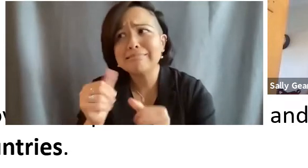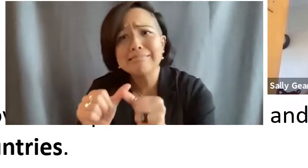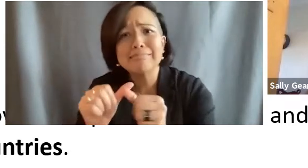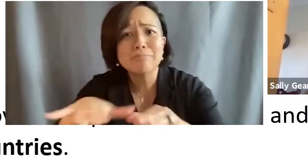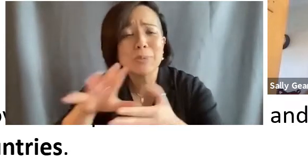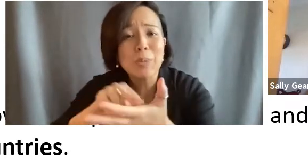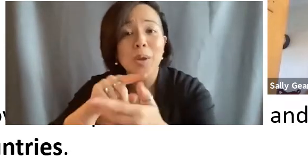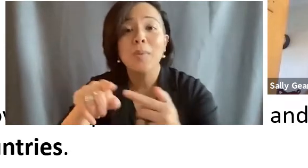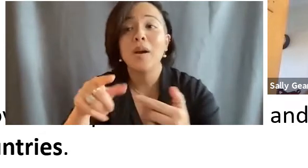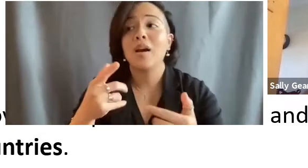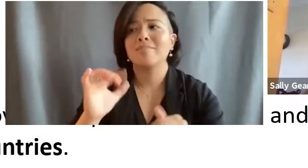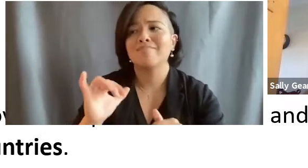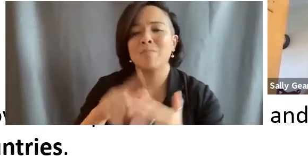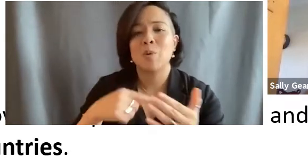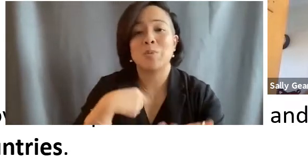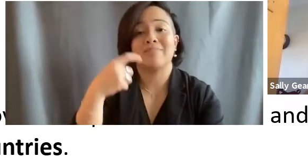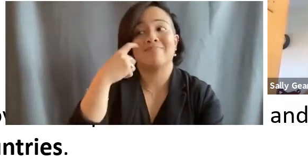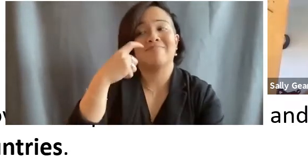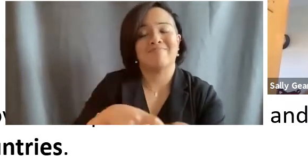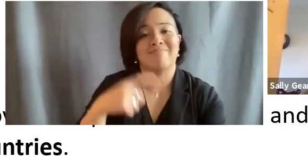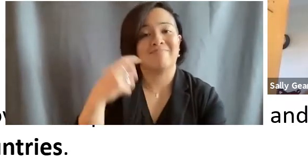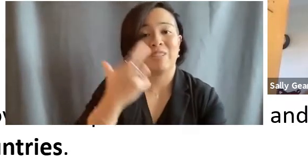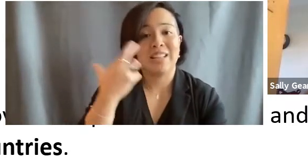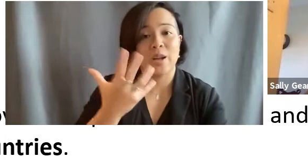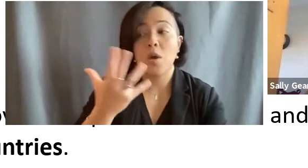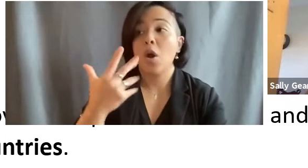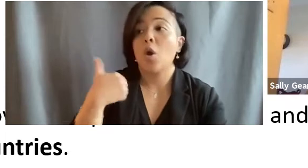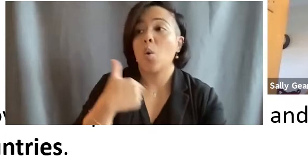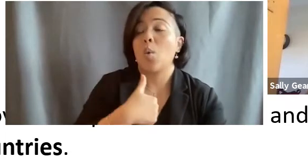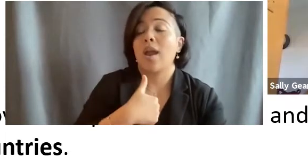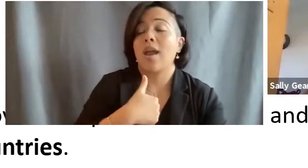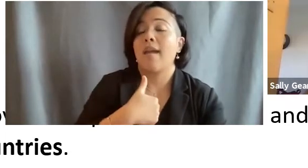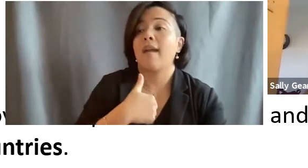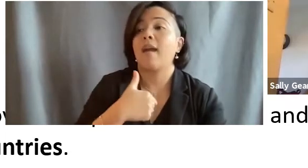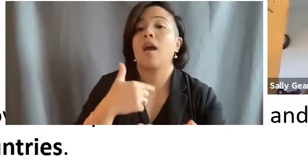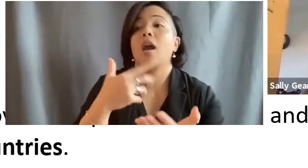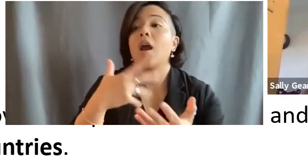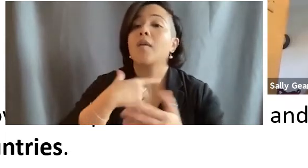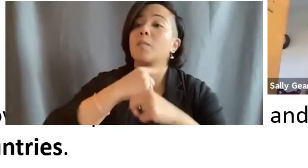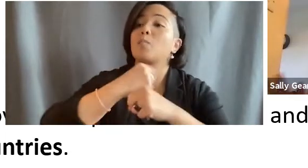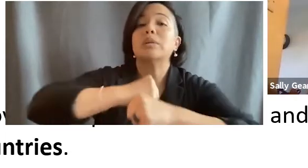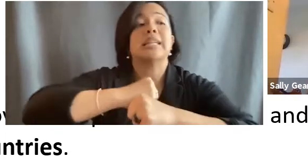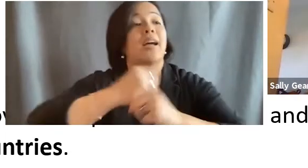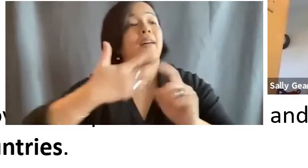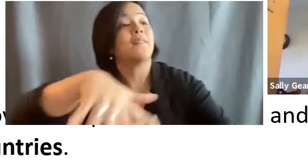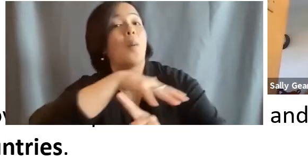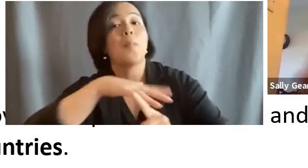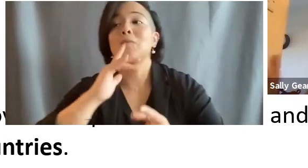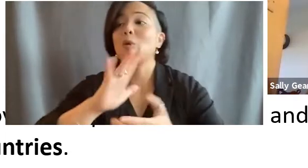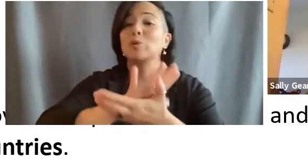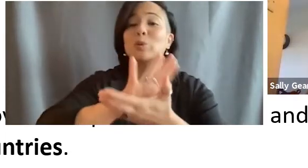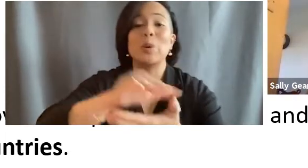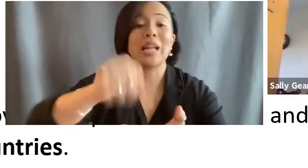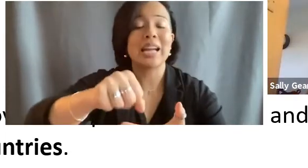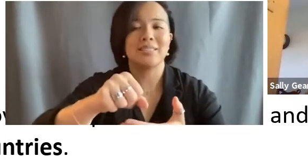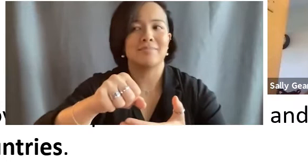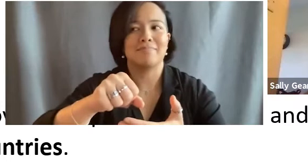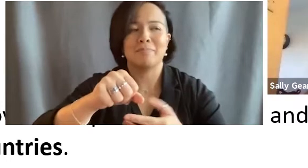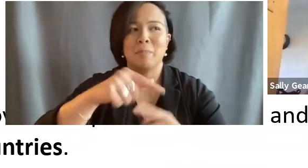implications and there was no follow on particularly for the marginalized children.